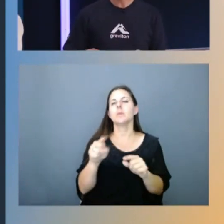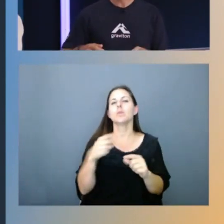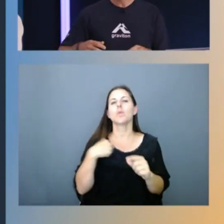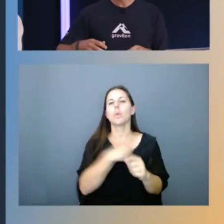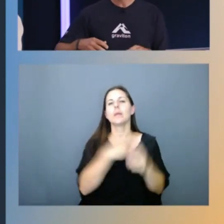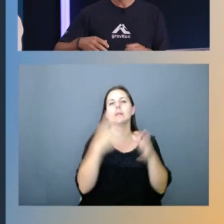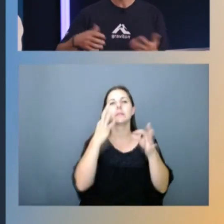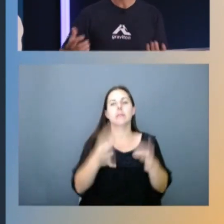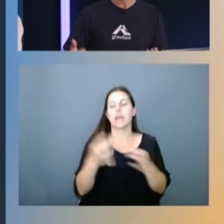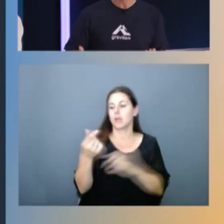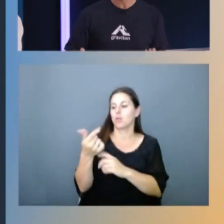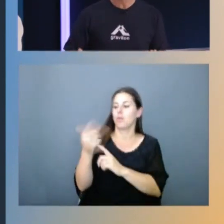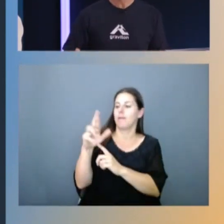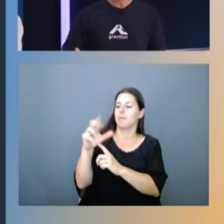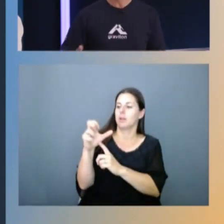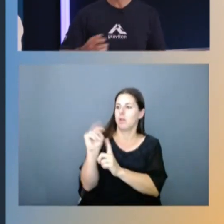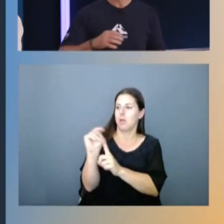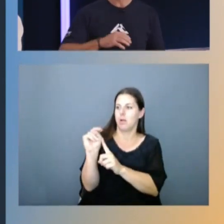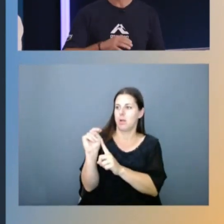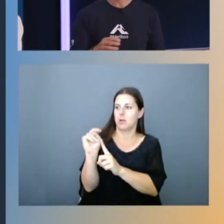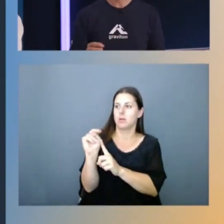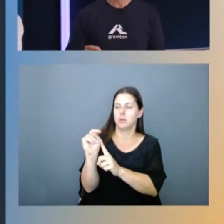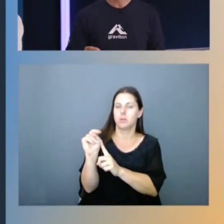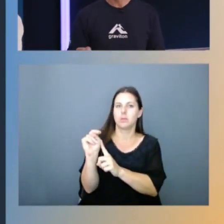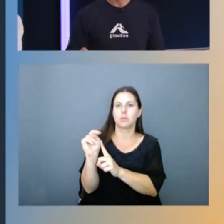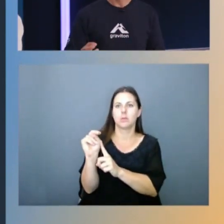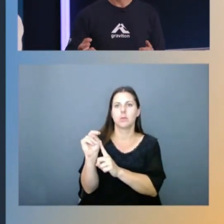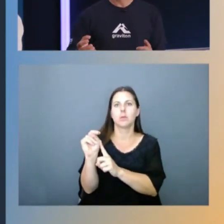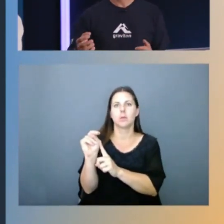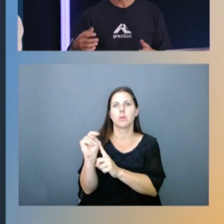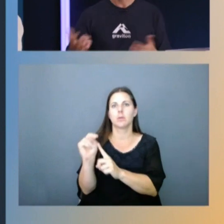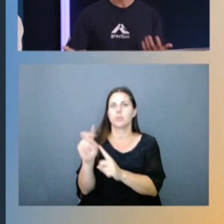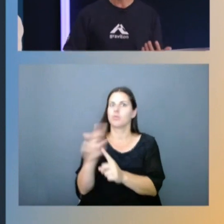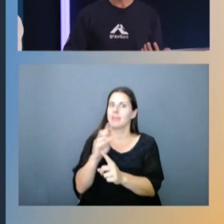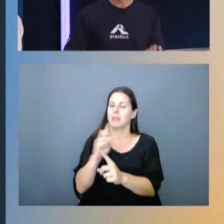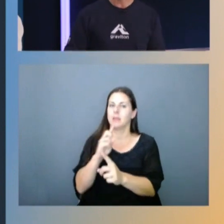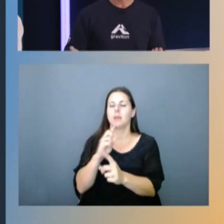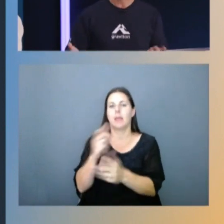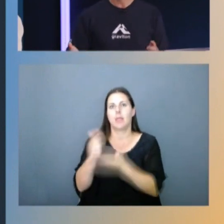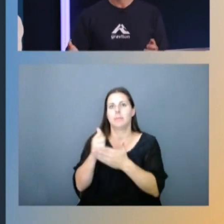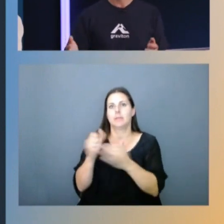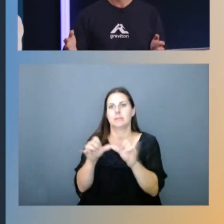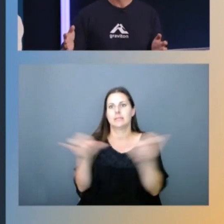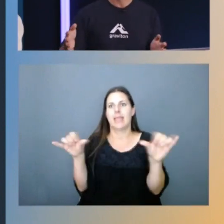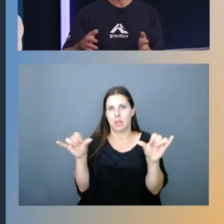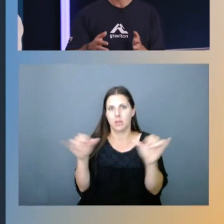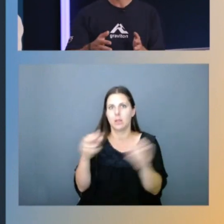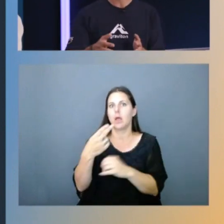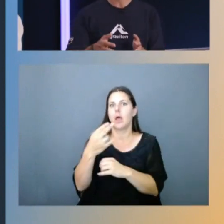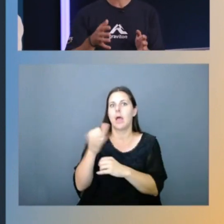is really good when it comes to performance at scale. With hyperthreads, when you're using two hyperthreads